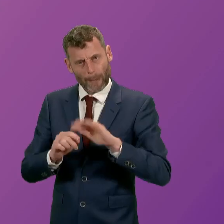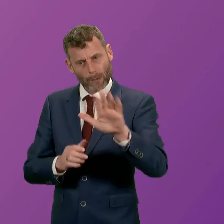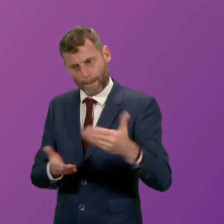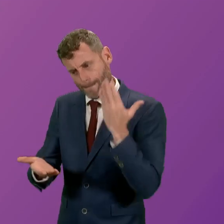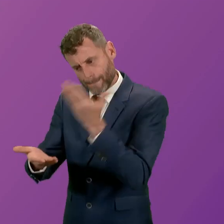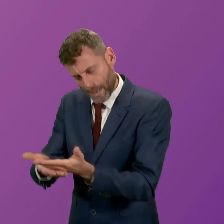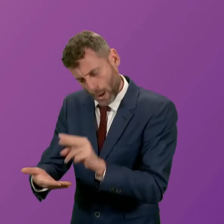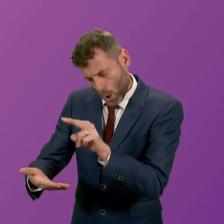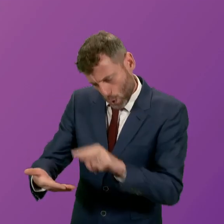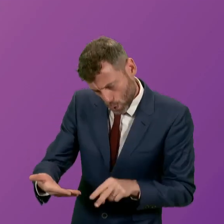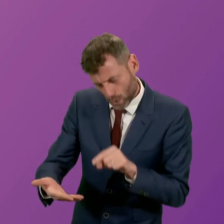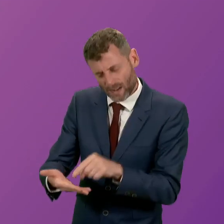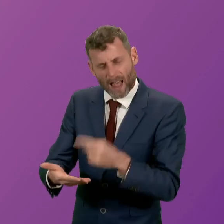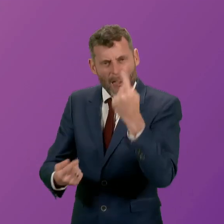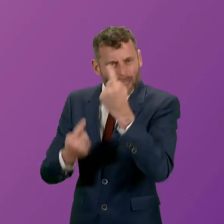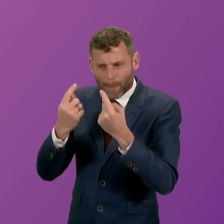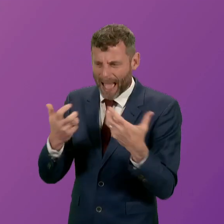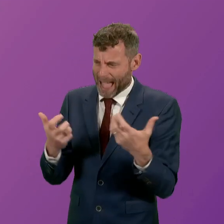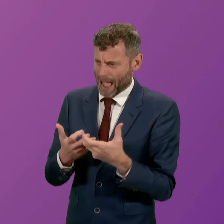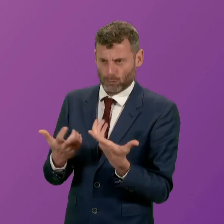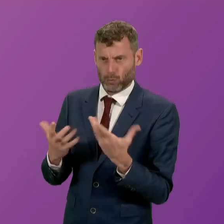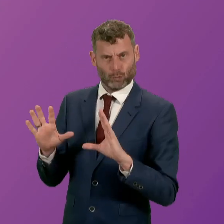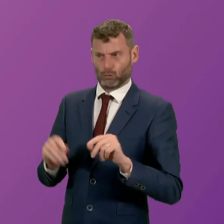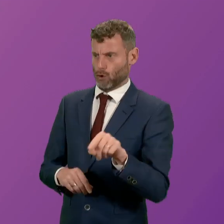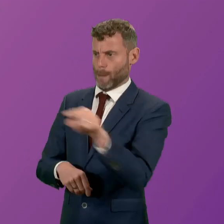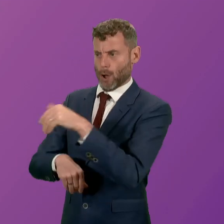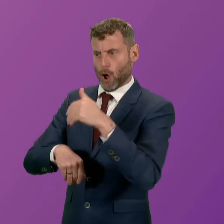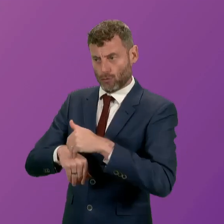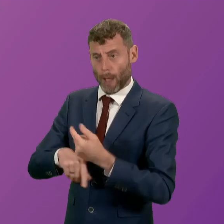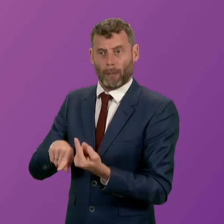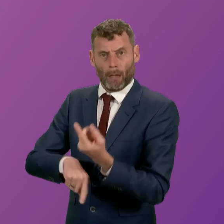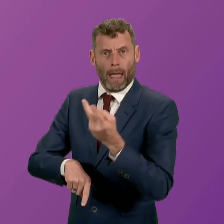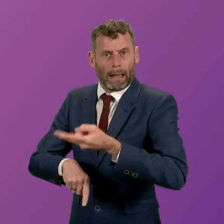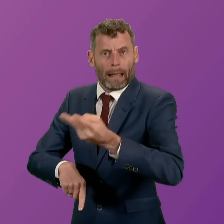explore any options to reduce crime and reoffending, particularly as they affect